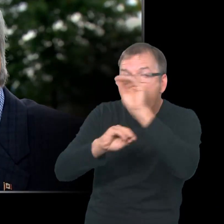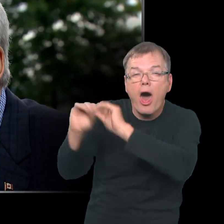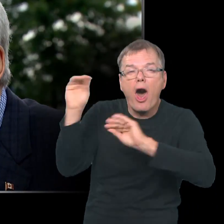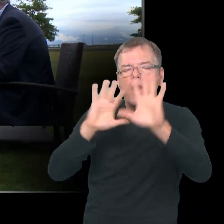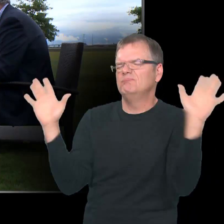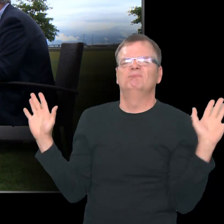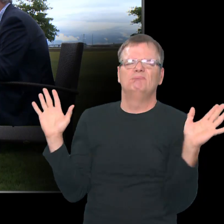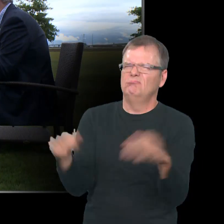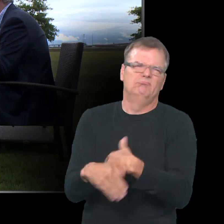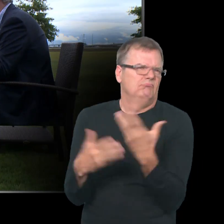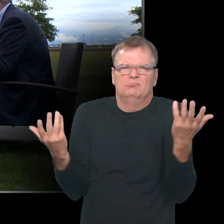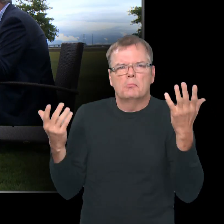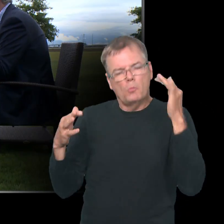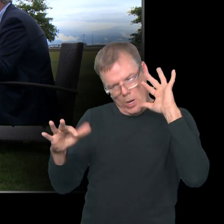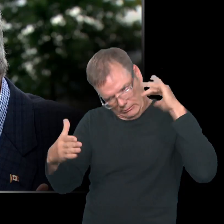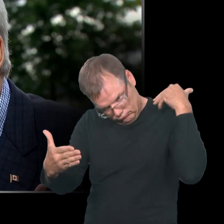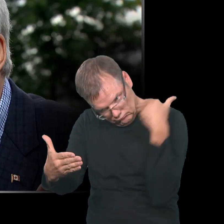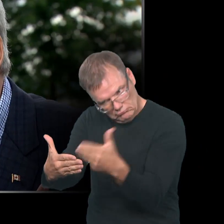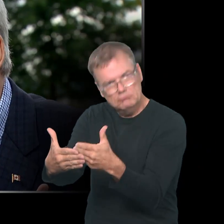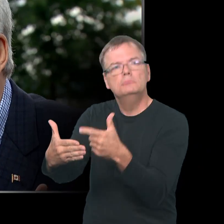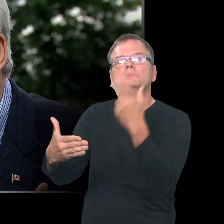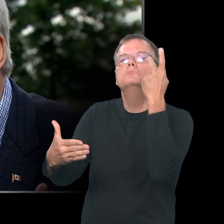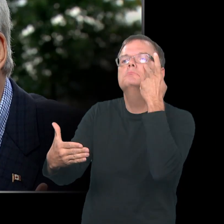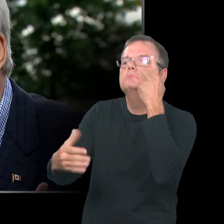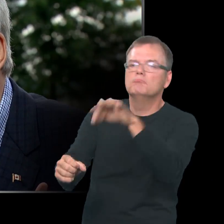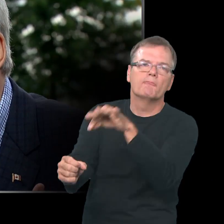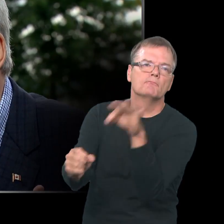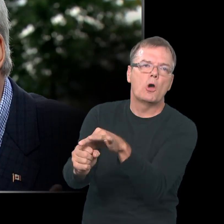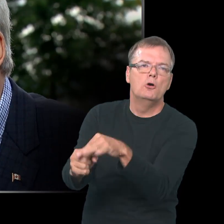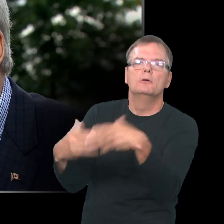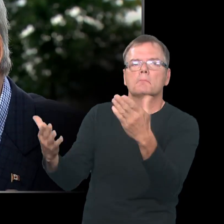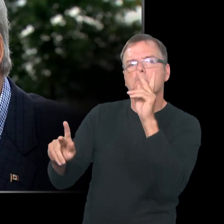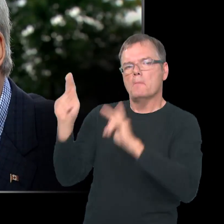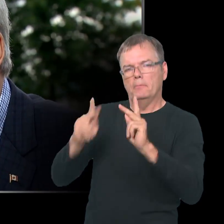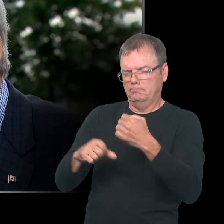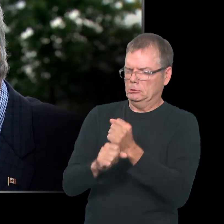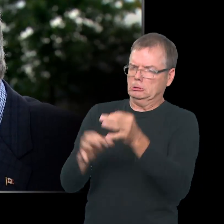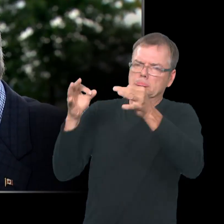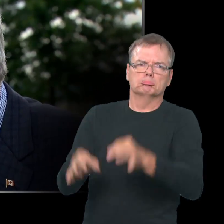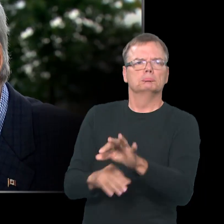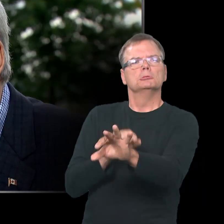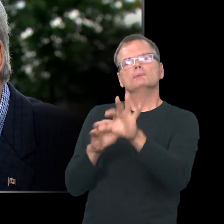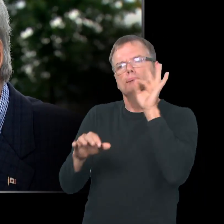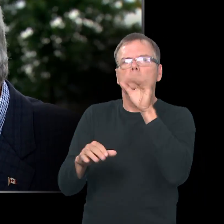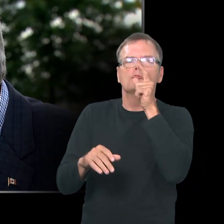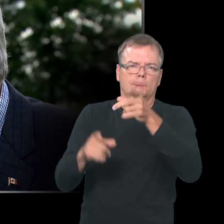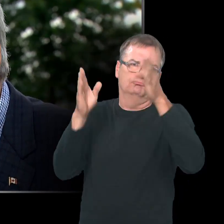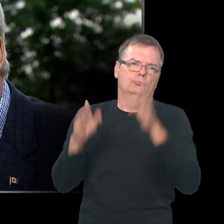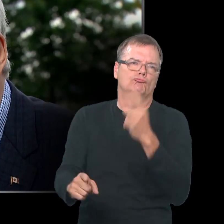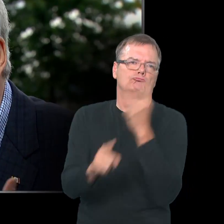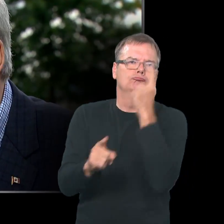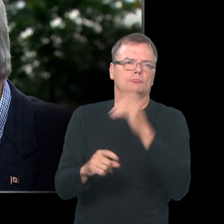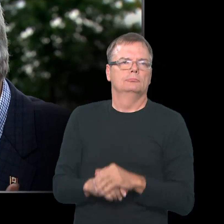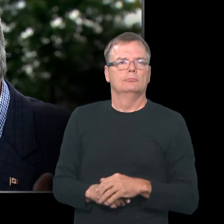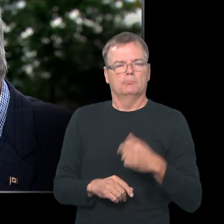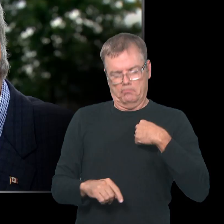Look, there's a lot of polls out there. There's a lot of inaccurate polls. I think in the end, people don't make their decision based on polls, they make their decisions